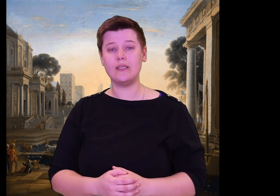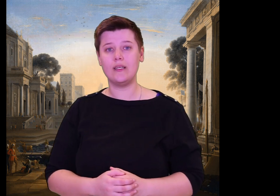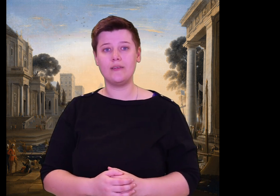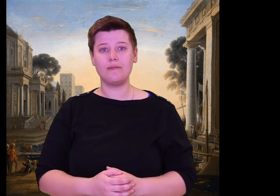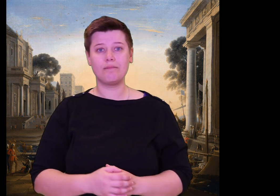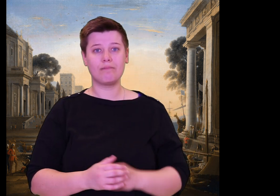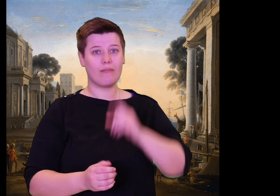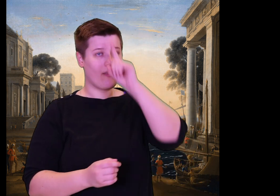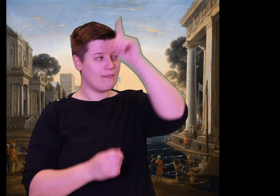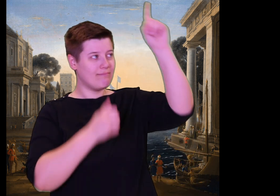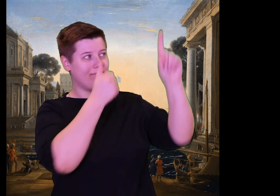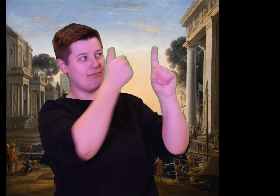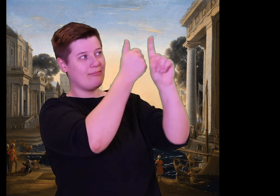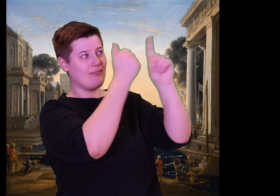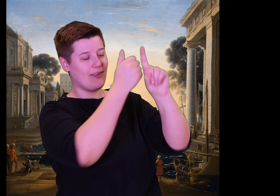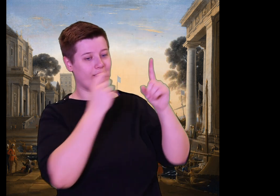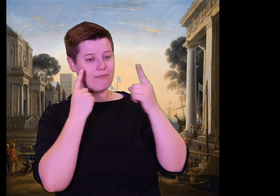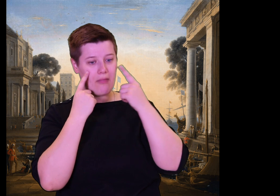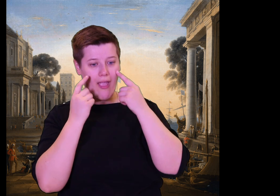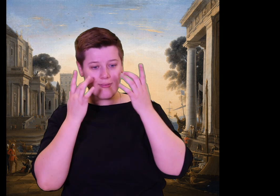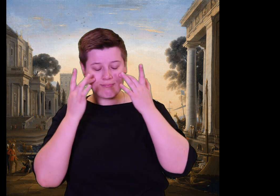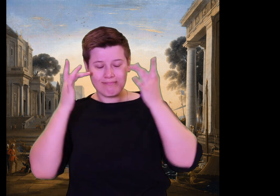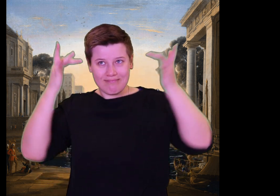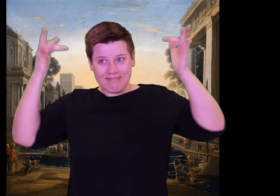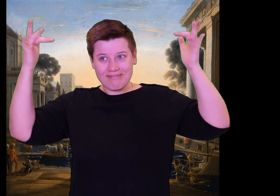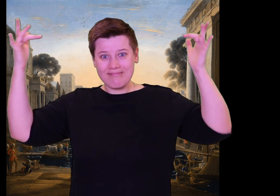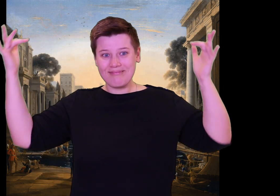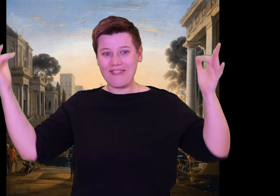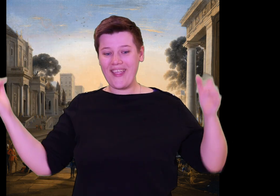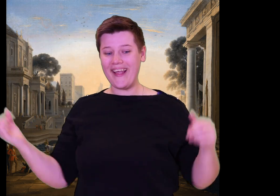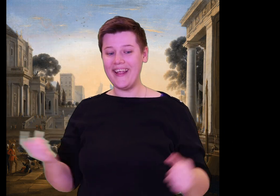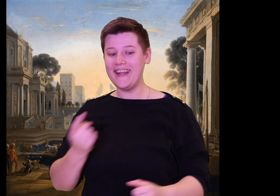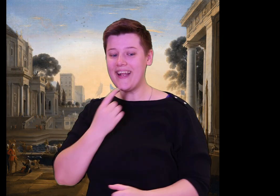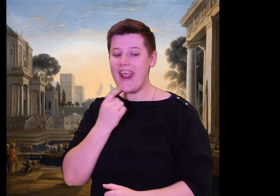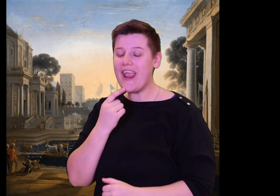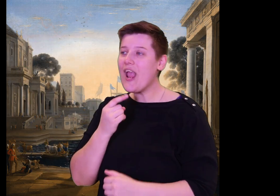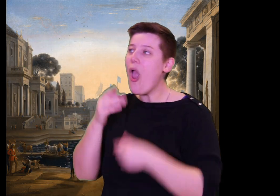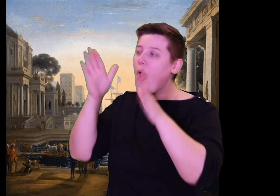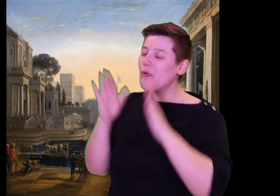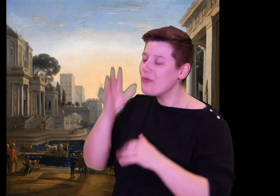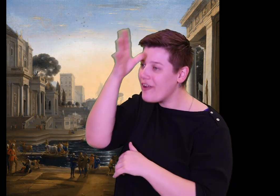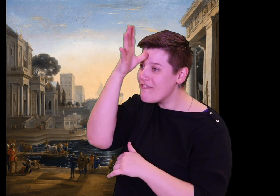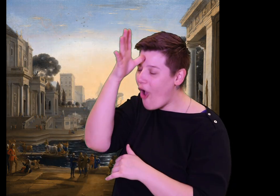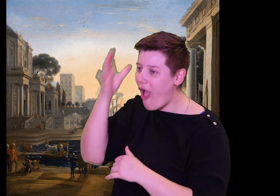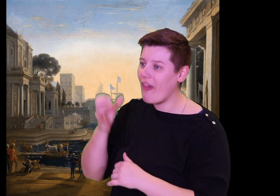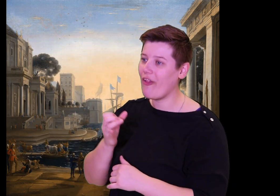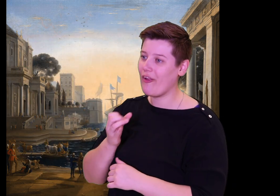father's journey home, and to gain a noble reputation for himself.